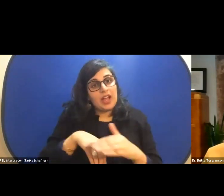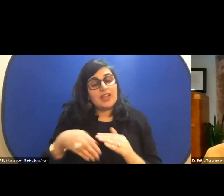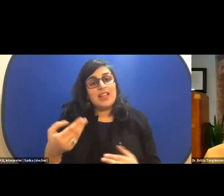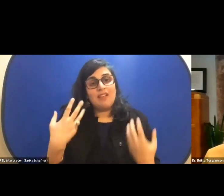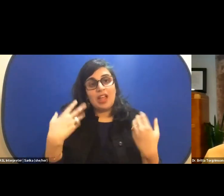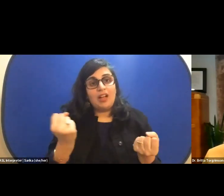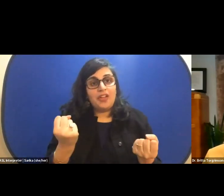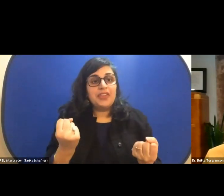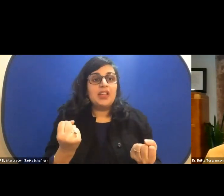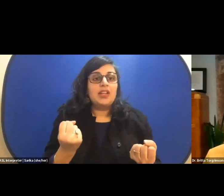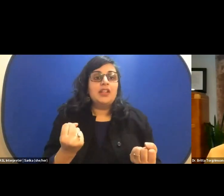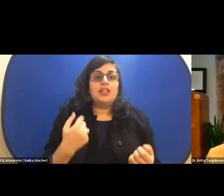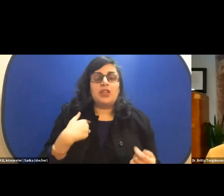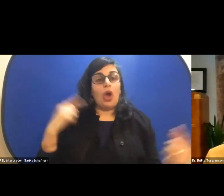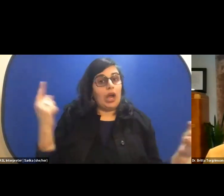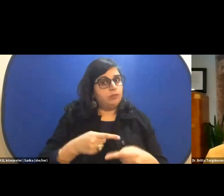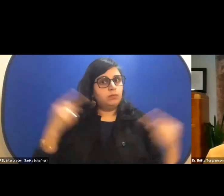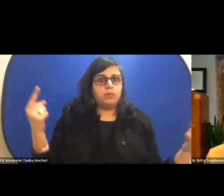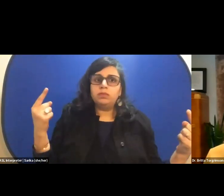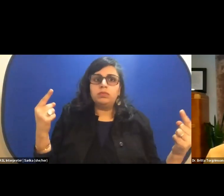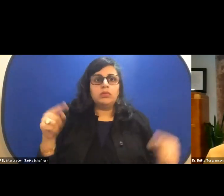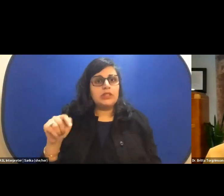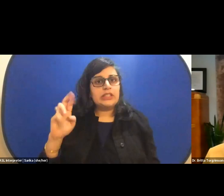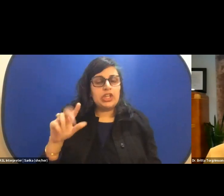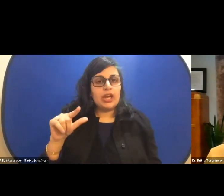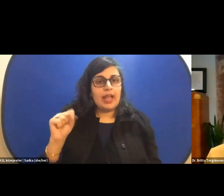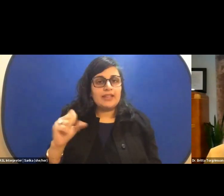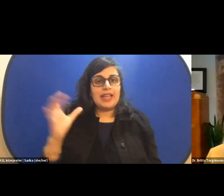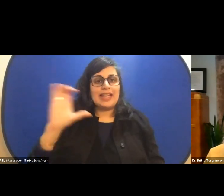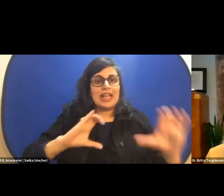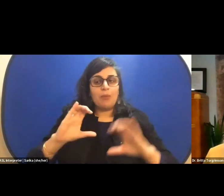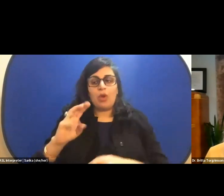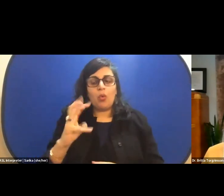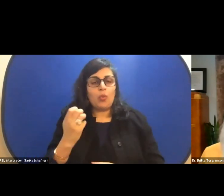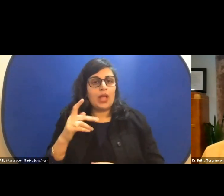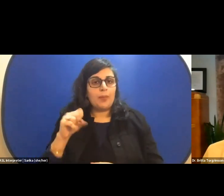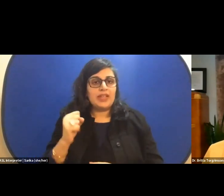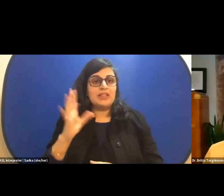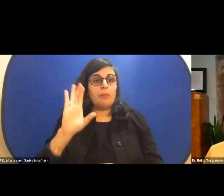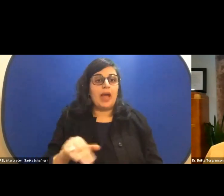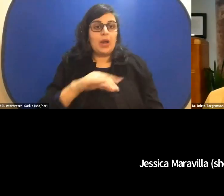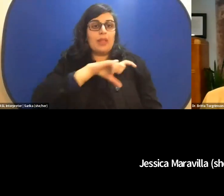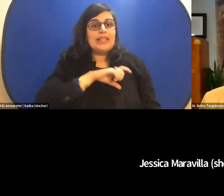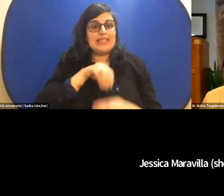bodies and potentially their reproductive health. Therefore, as a public health scientist,